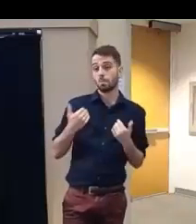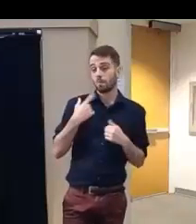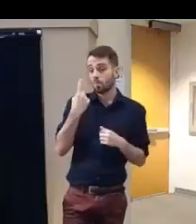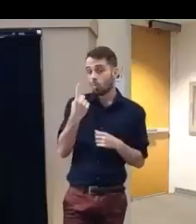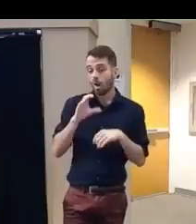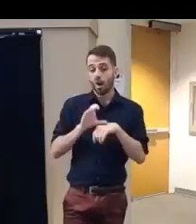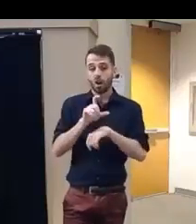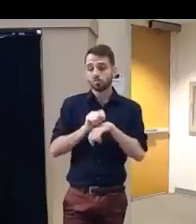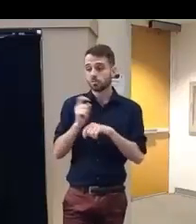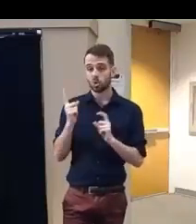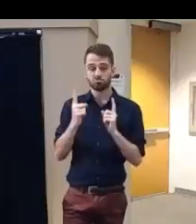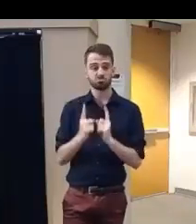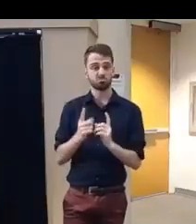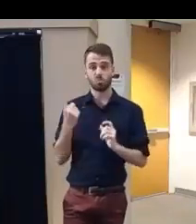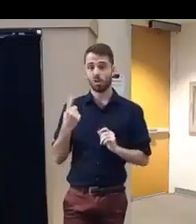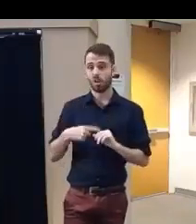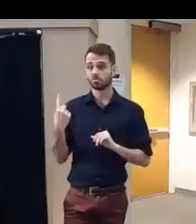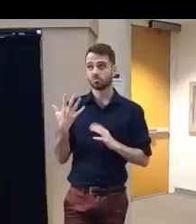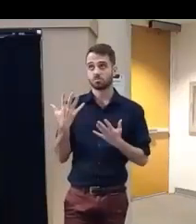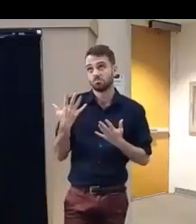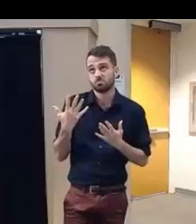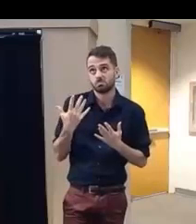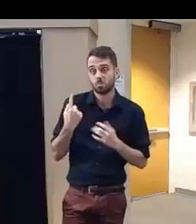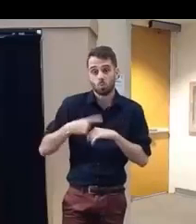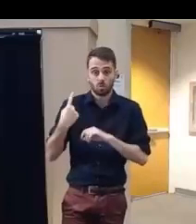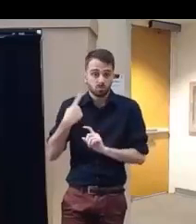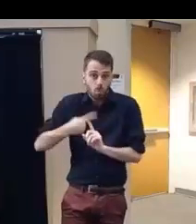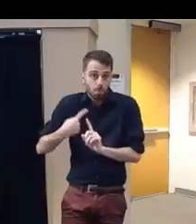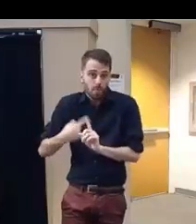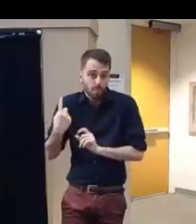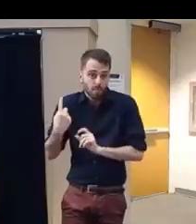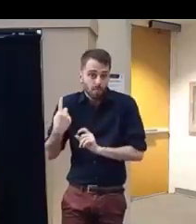other colleague I don't know once a month you know so they don't have an opportunity to come back